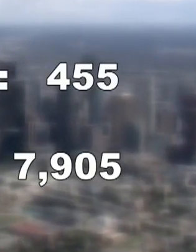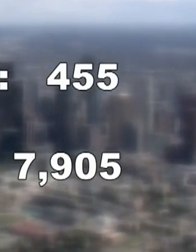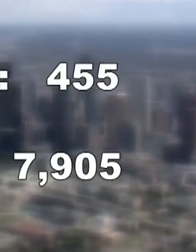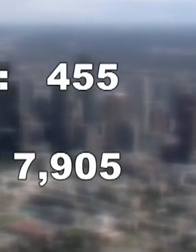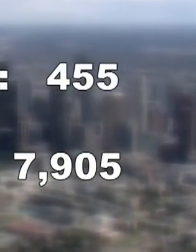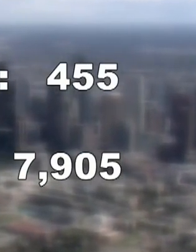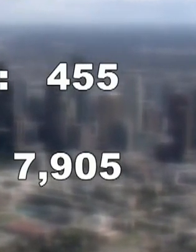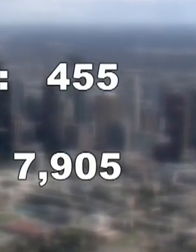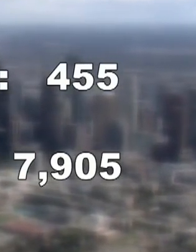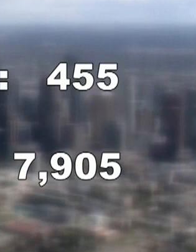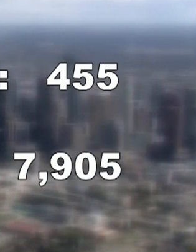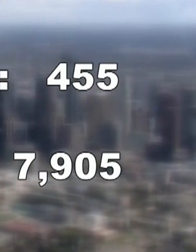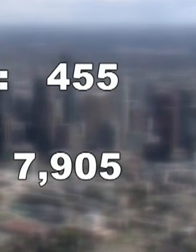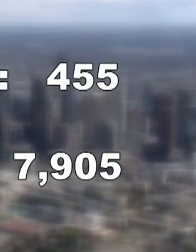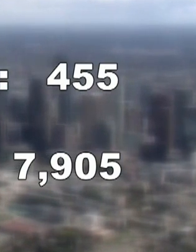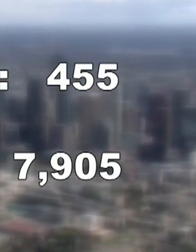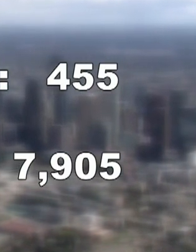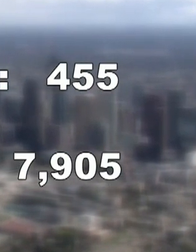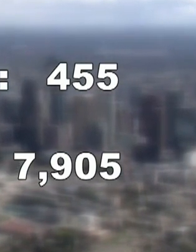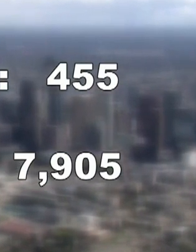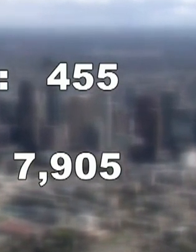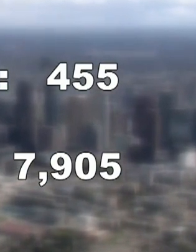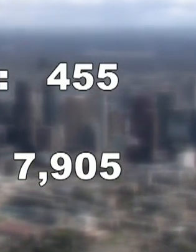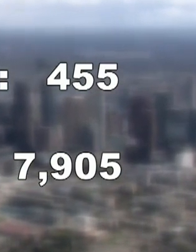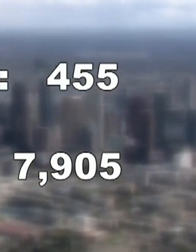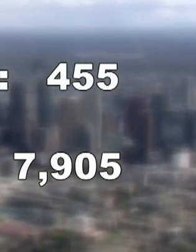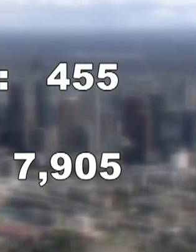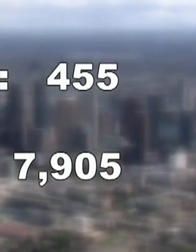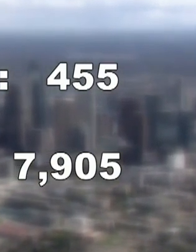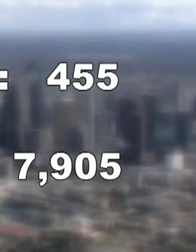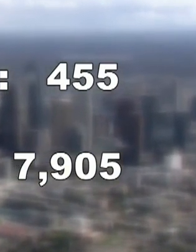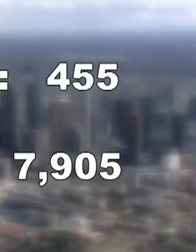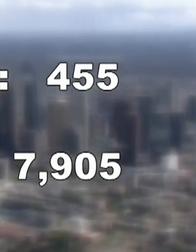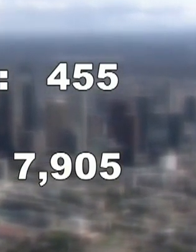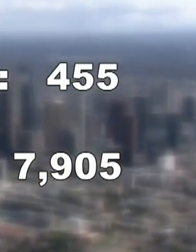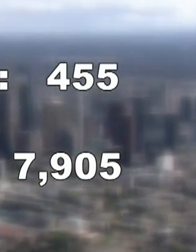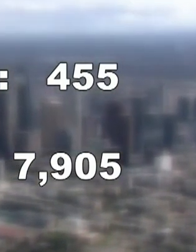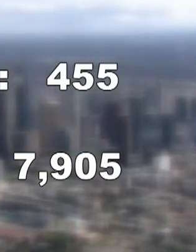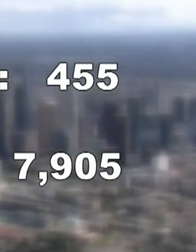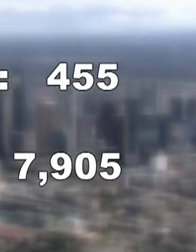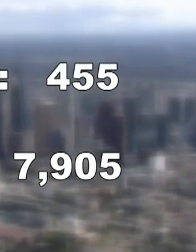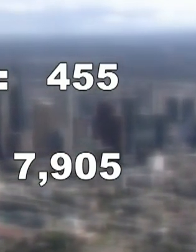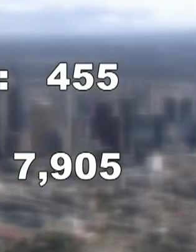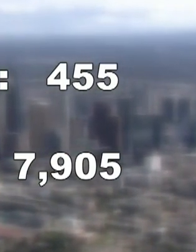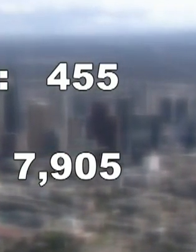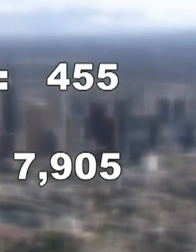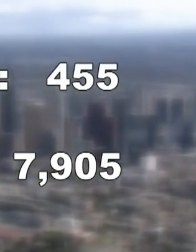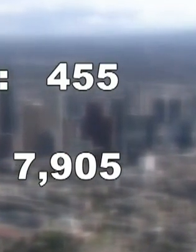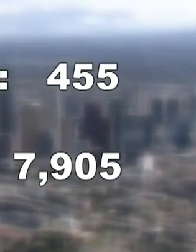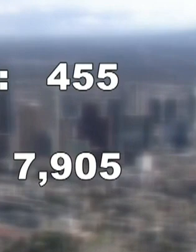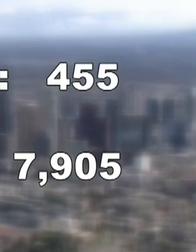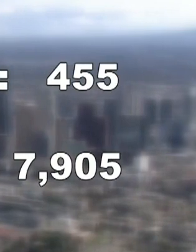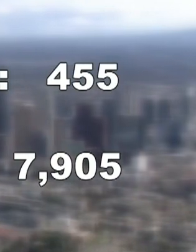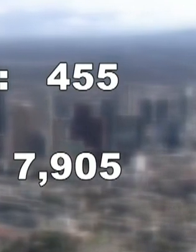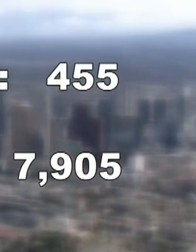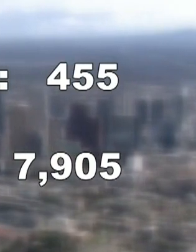WE AREN'T THE ONLY CITY TO SEE THIS LAG. REPORTED THE DEATH TOTALS IN LOS ANGELES AND NEW YORK CITY CAN'T